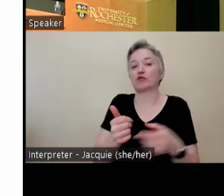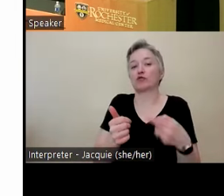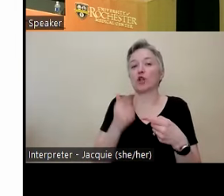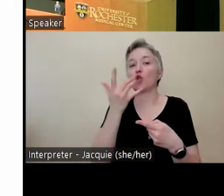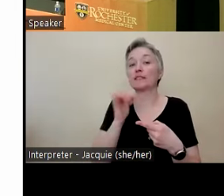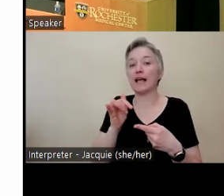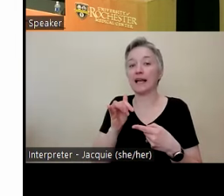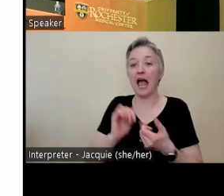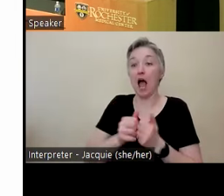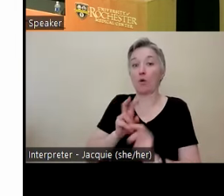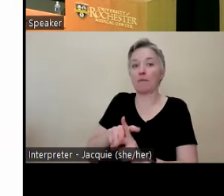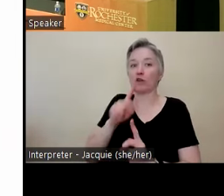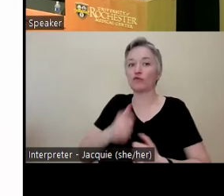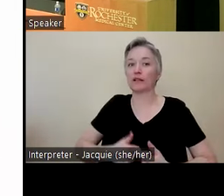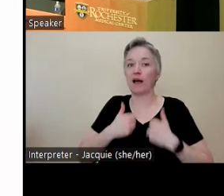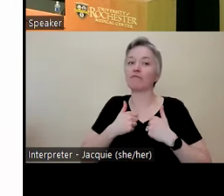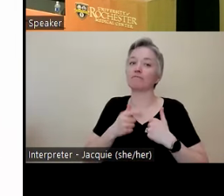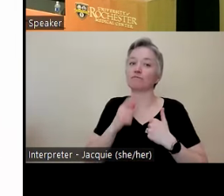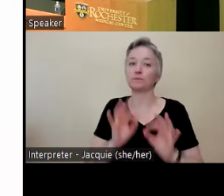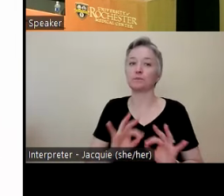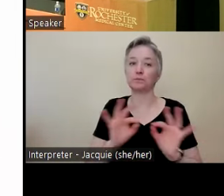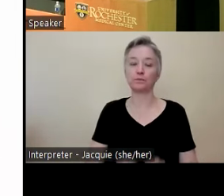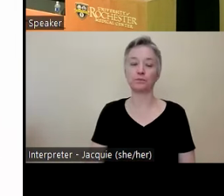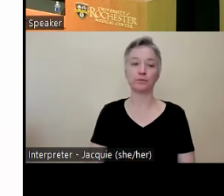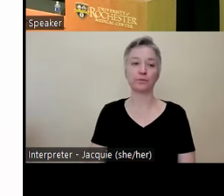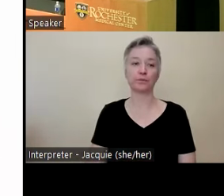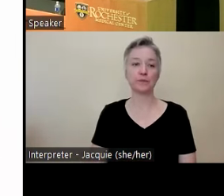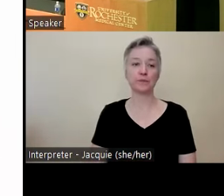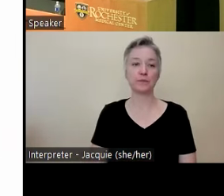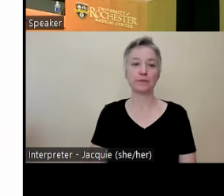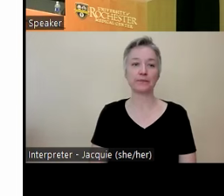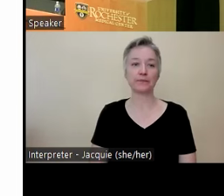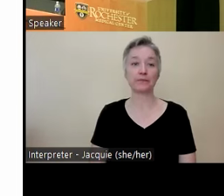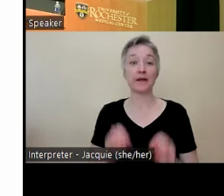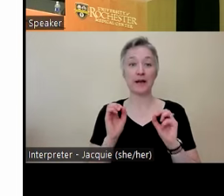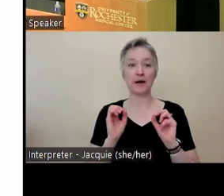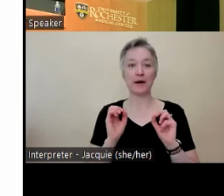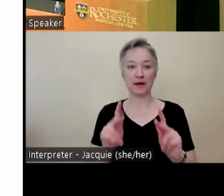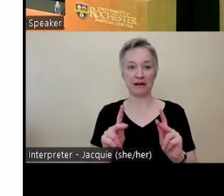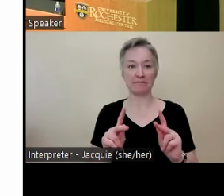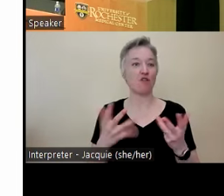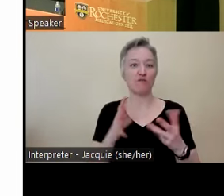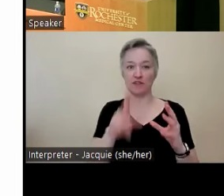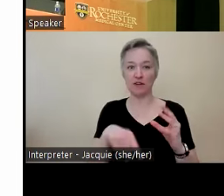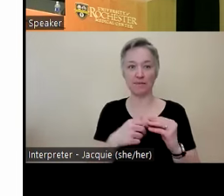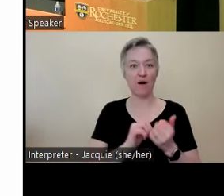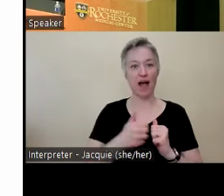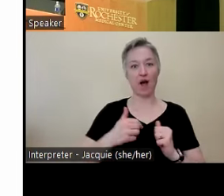important okay so now we've looked at how sensory input impacts physiological